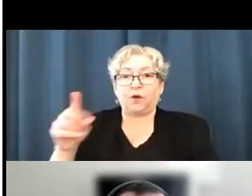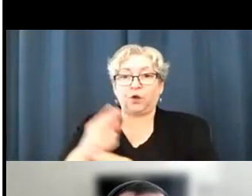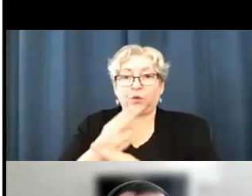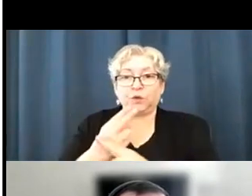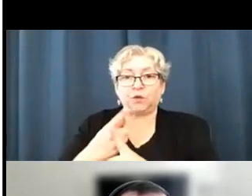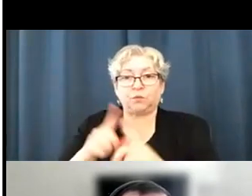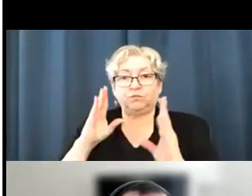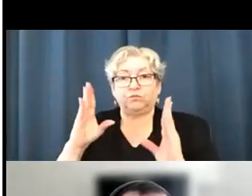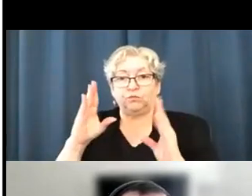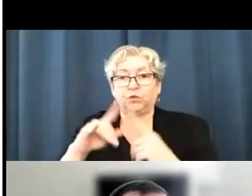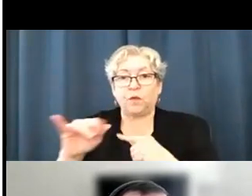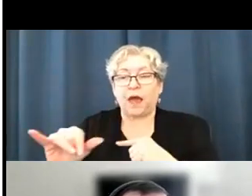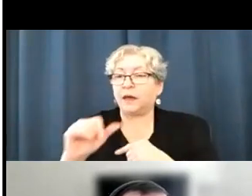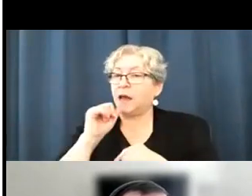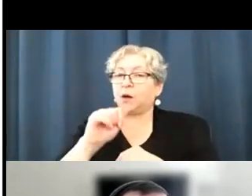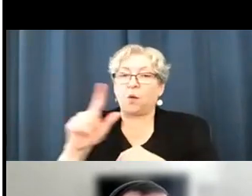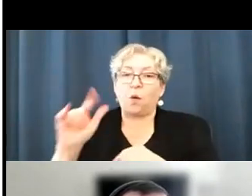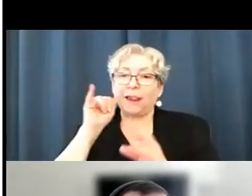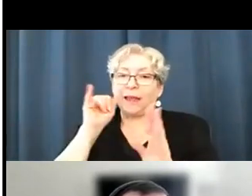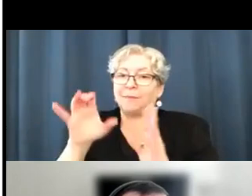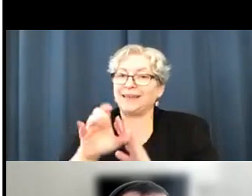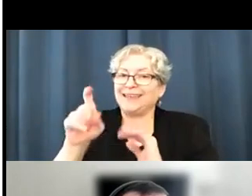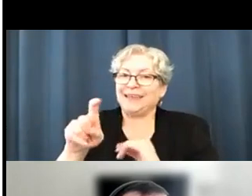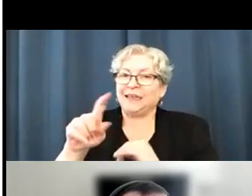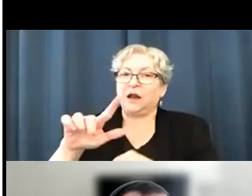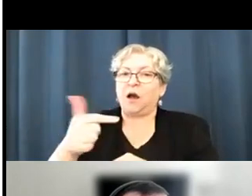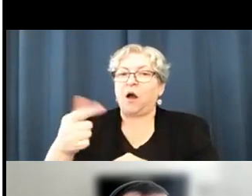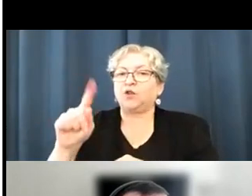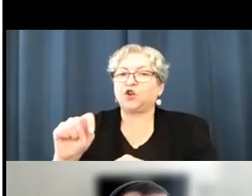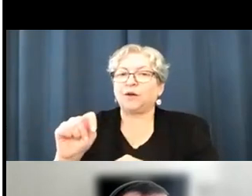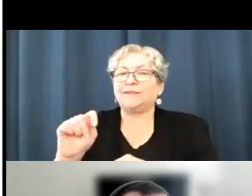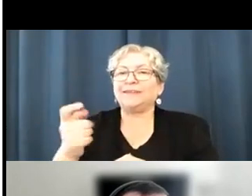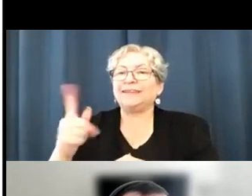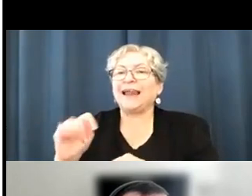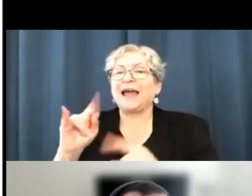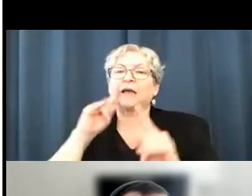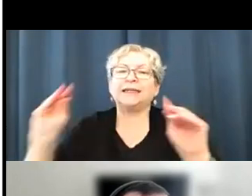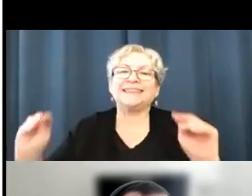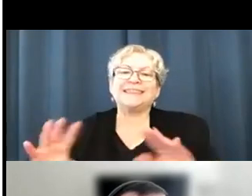because not all images need alternative texts. Images such as decorative and presentational images,